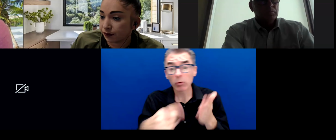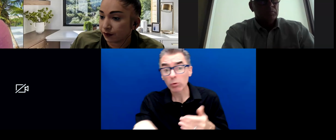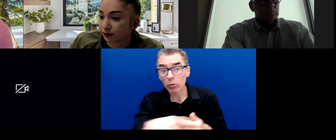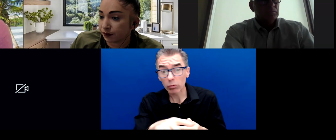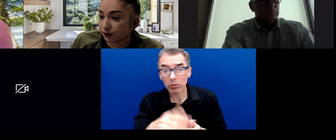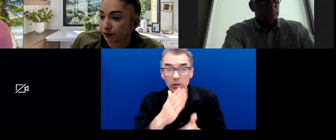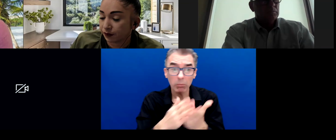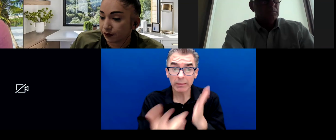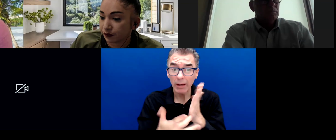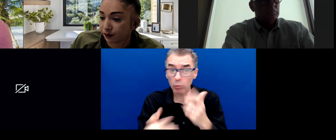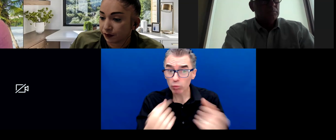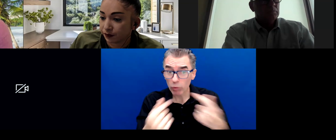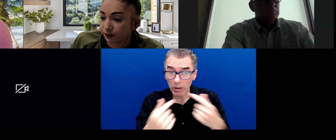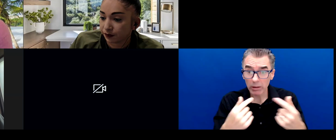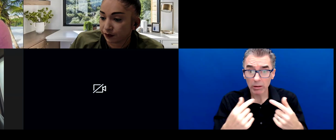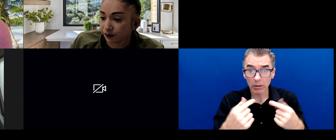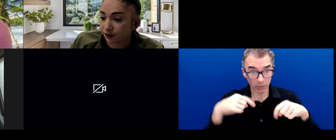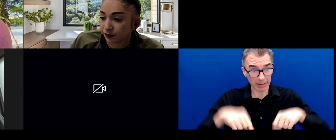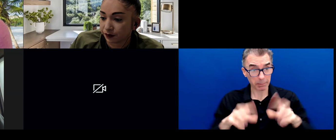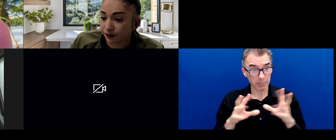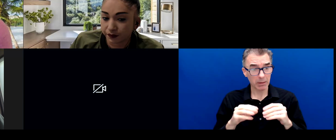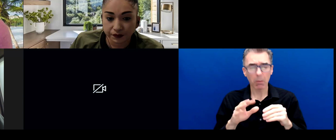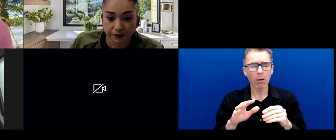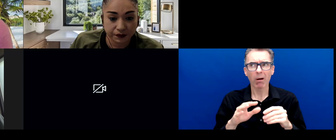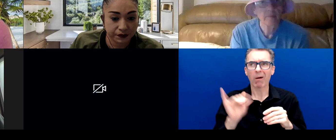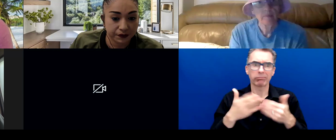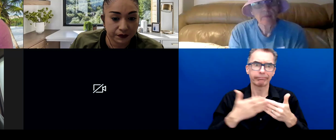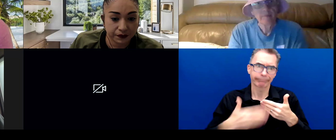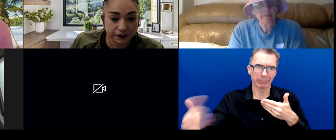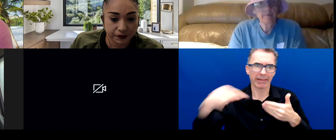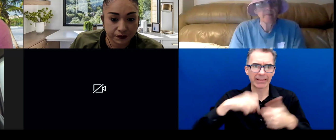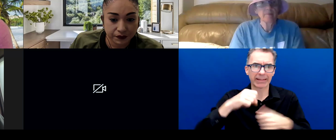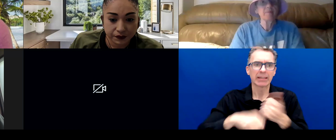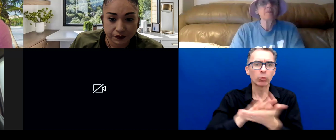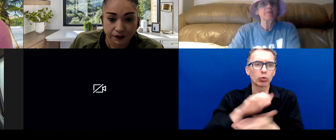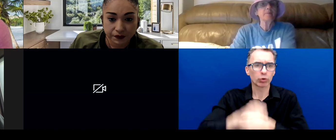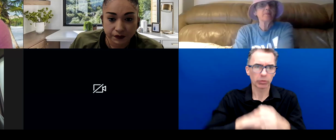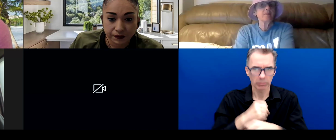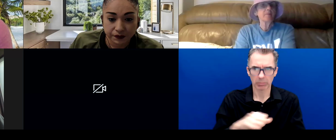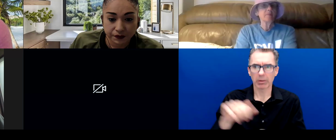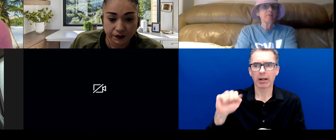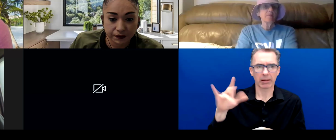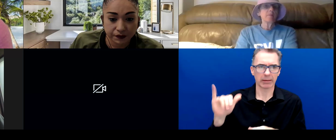not just in this meeting, but throughout the academic year, Ashley is going to be a resource to us all.